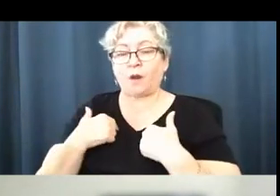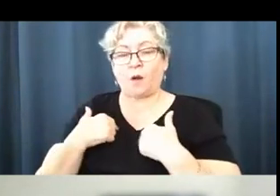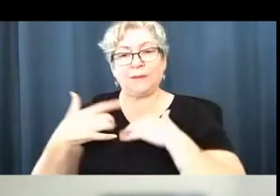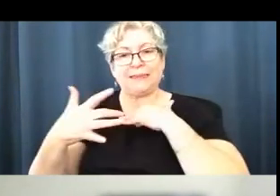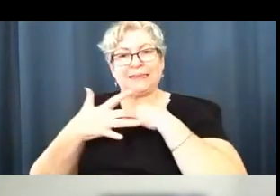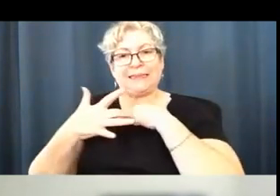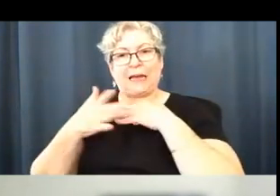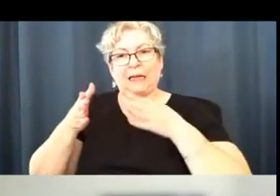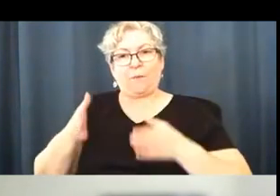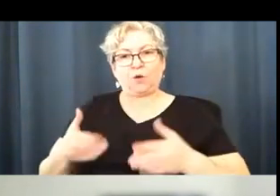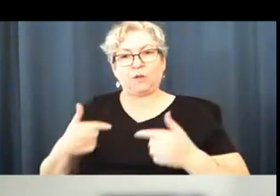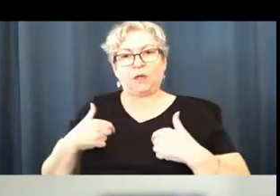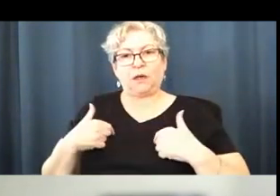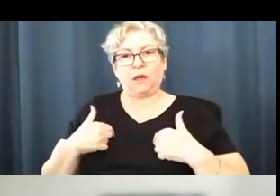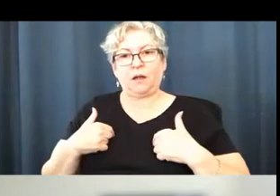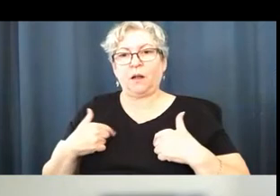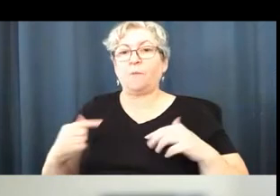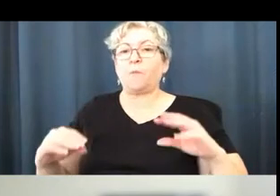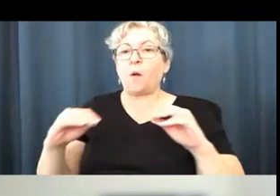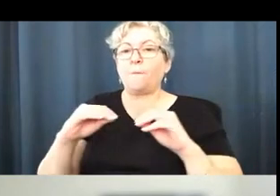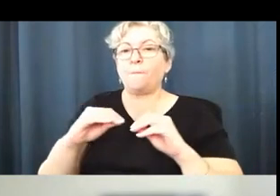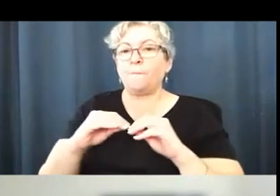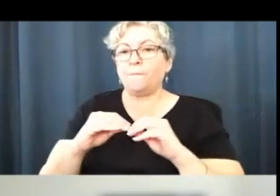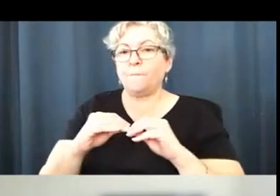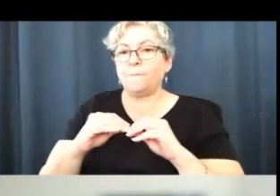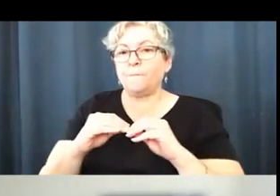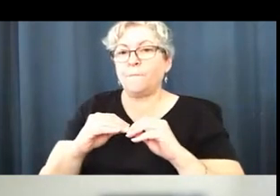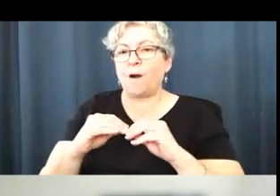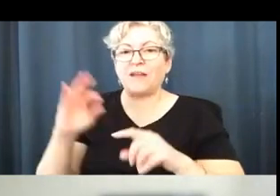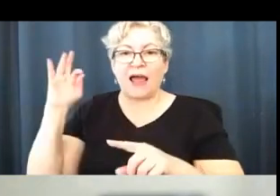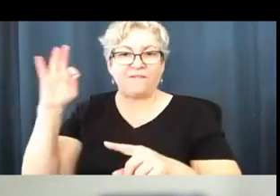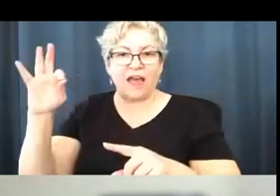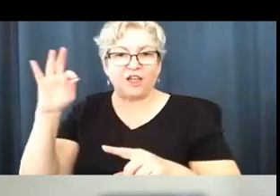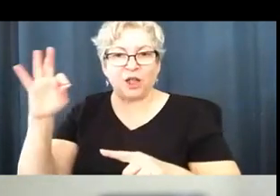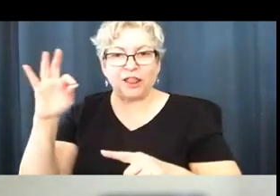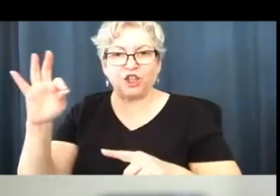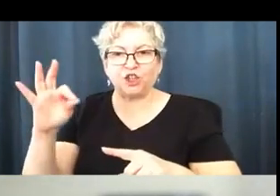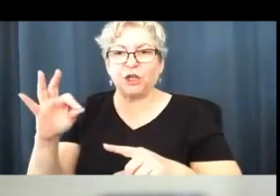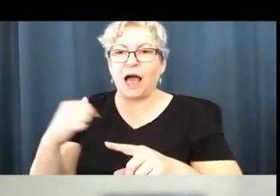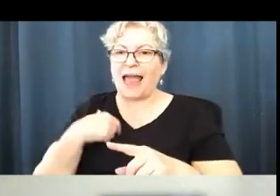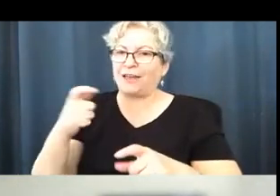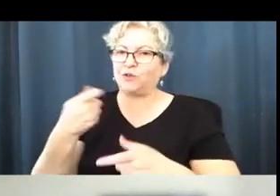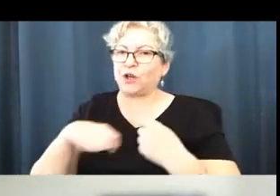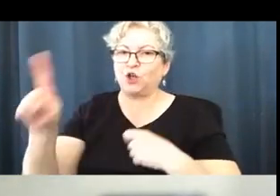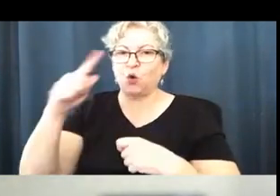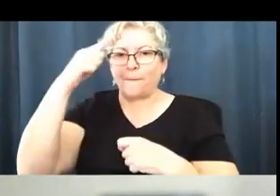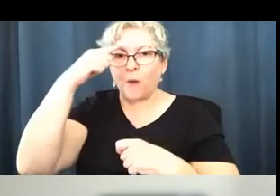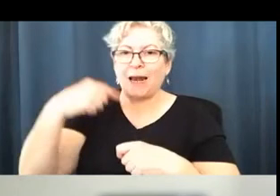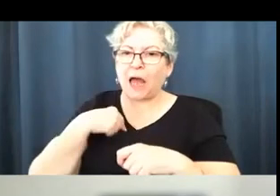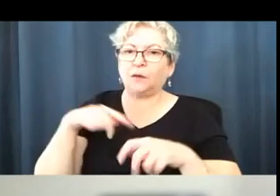But I was probably more of an evangelist than I was a techie, I had to change some mind. So walking around campus with my cane,